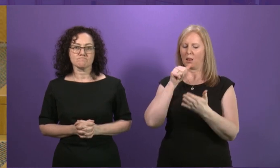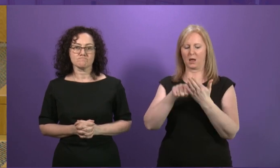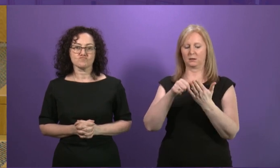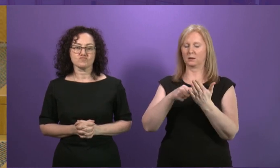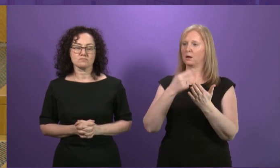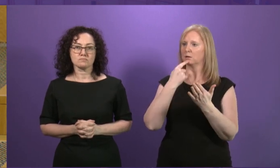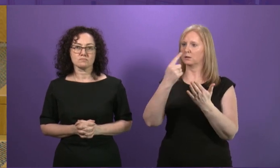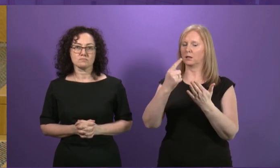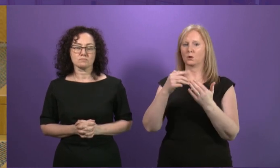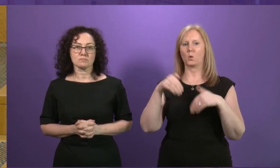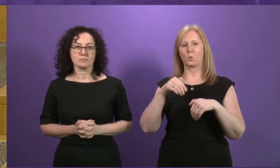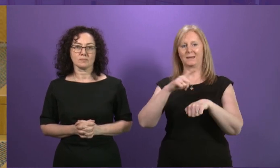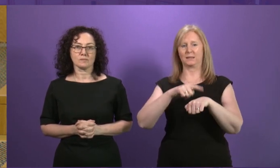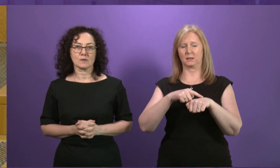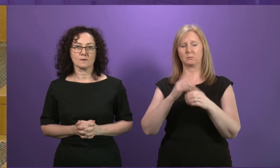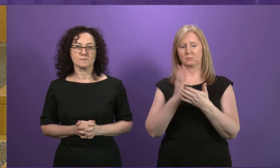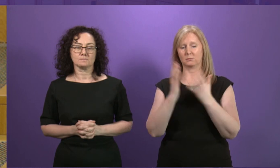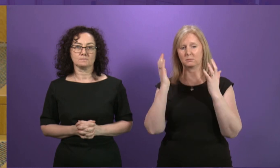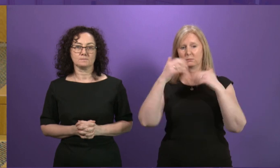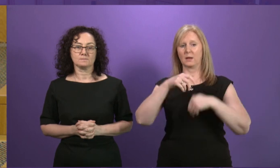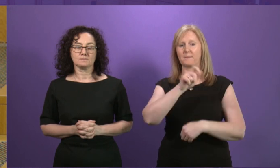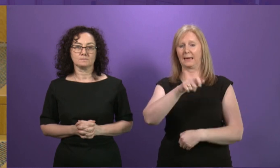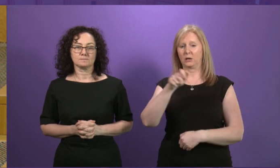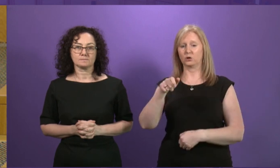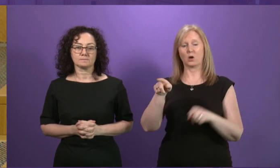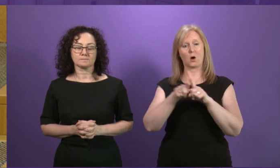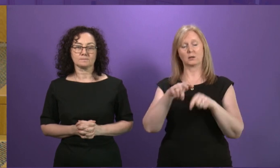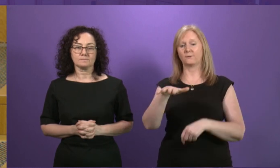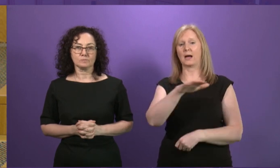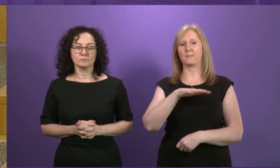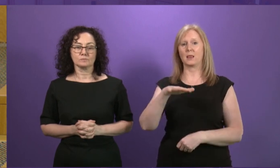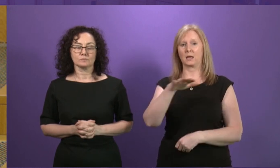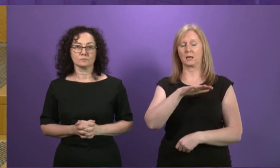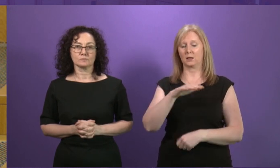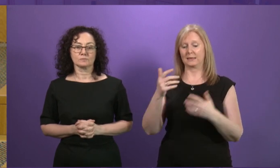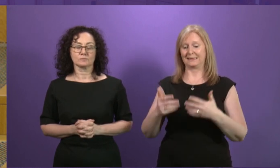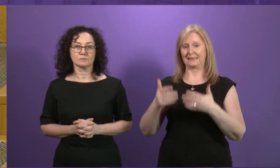“Waiting times are a major concern to patients and their families. The statistics informing